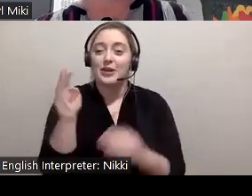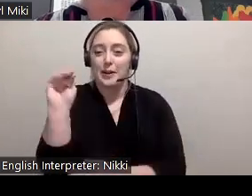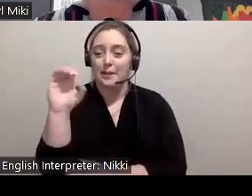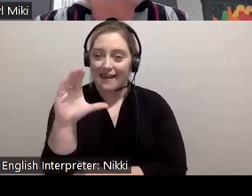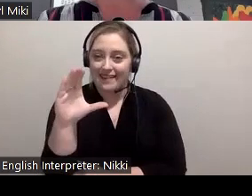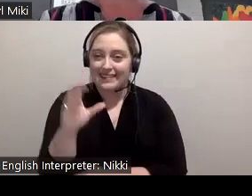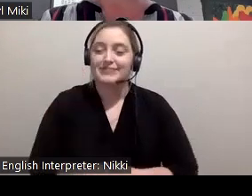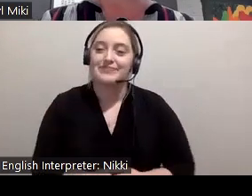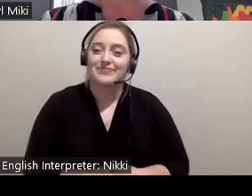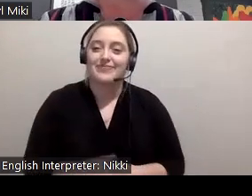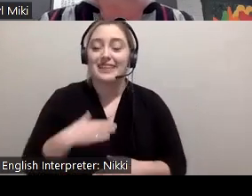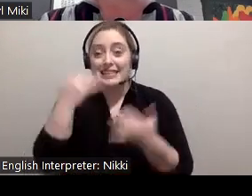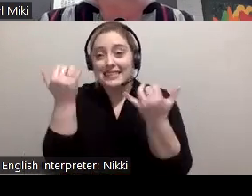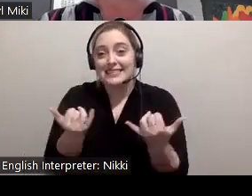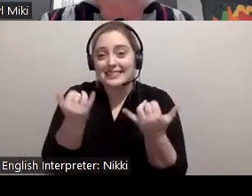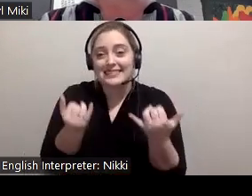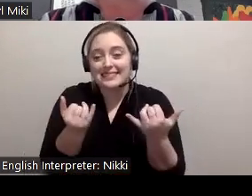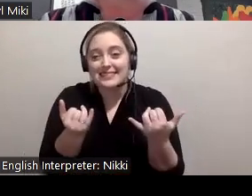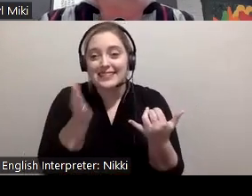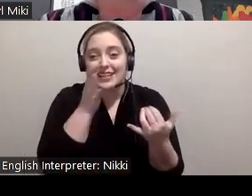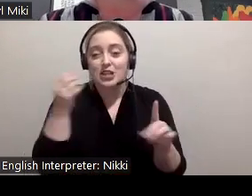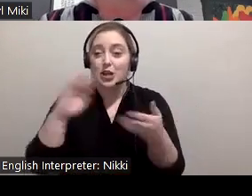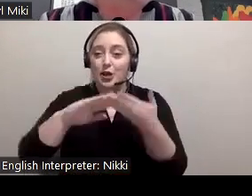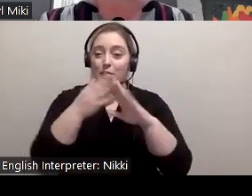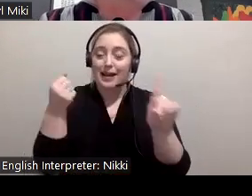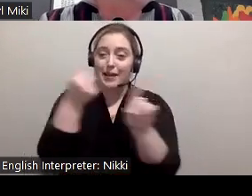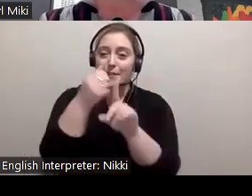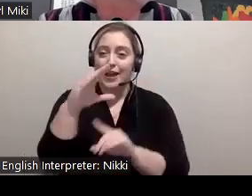session is all about Community Impact grants. We're joined